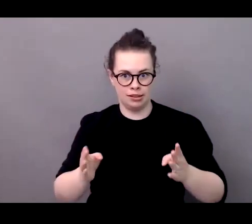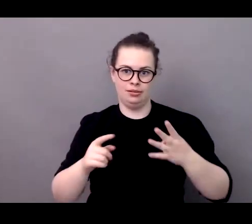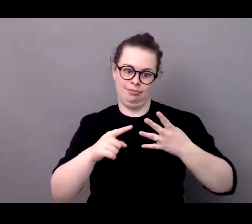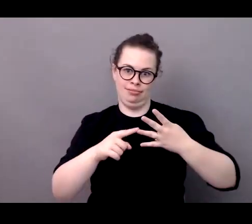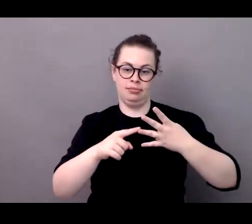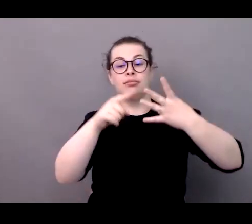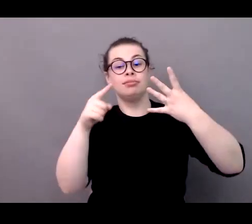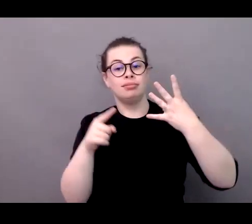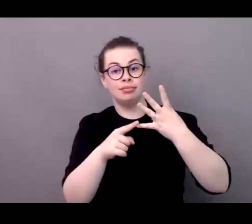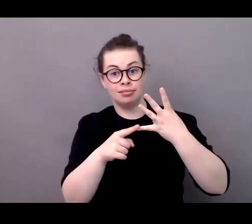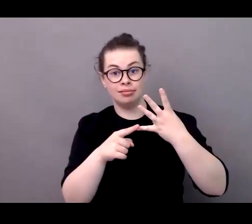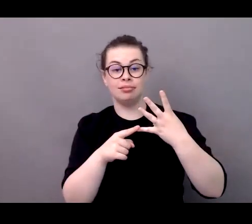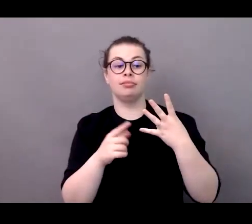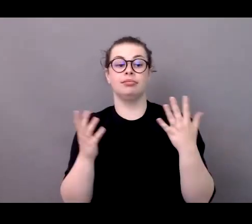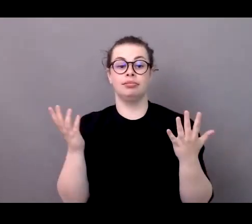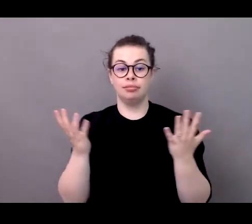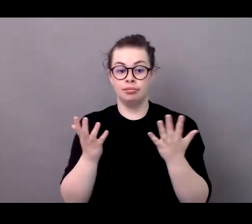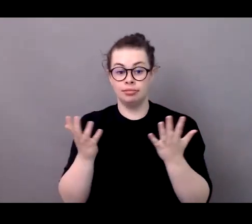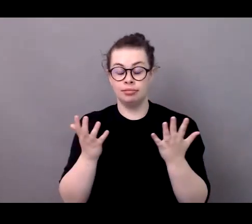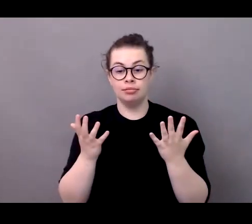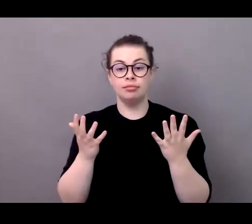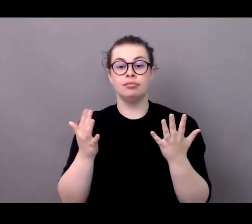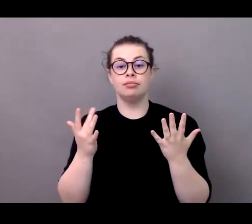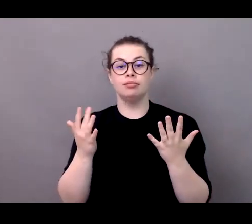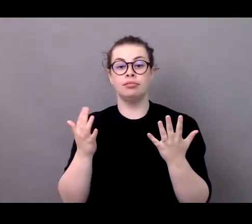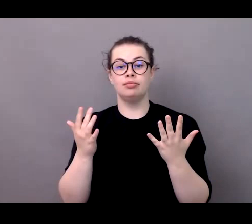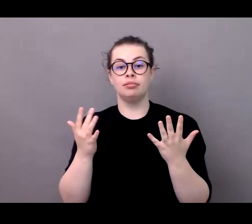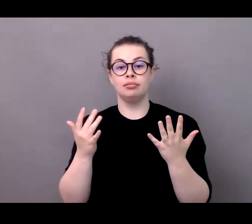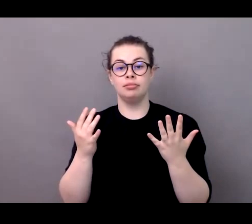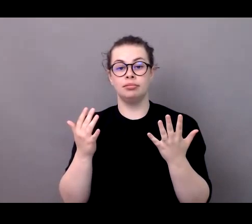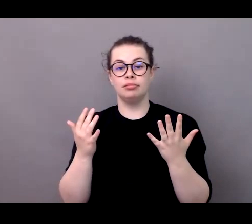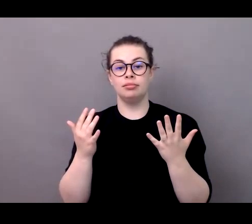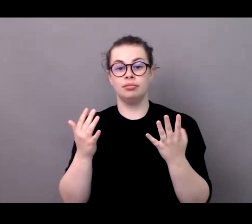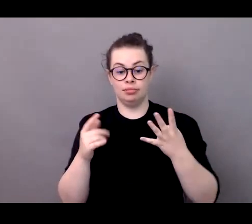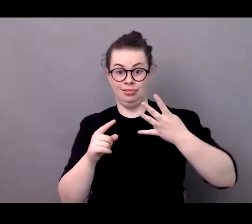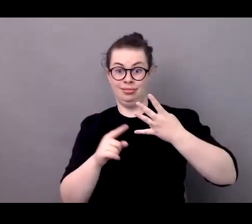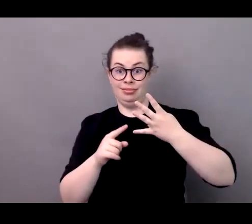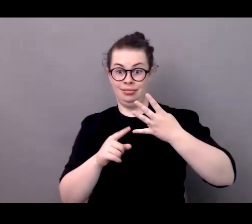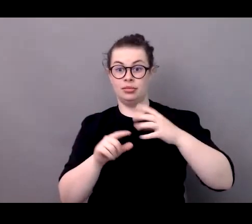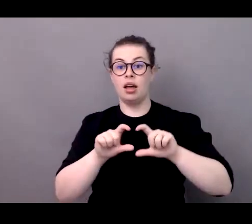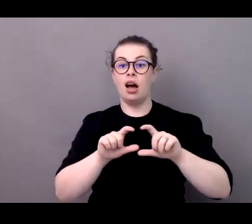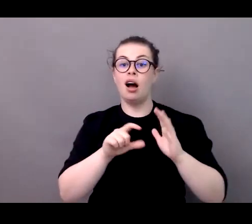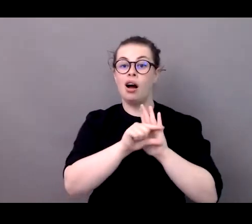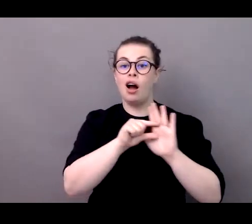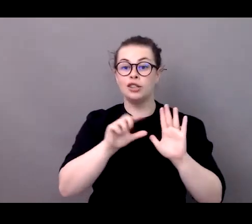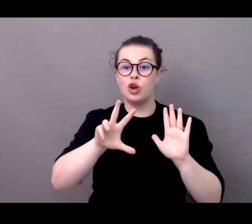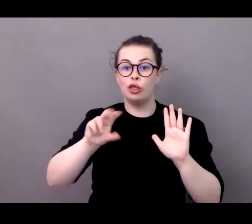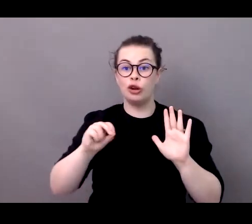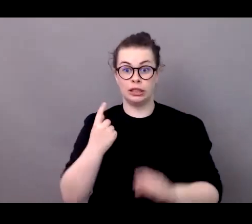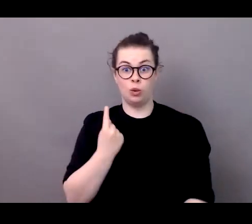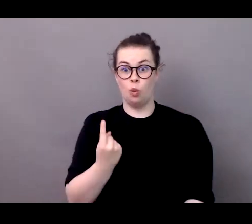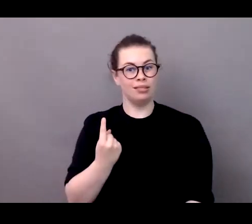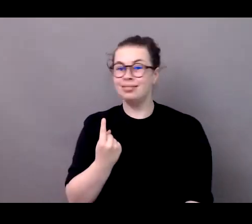that we've listed is the interrelationship with other articles of the convention. So we know